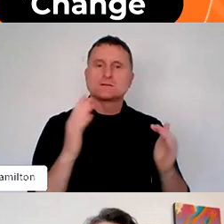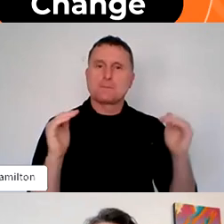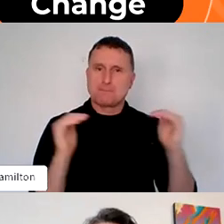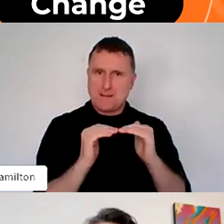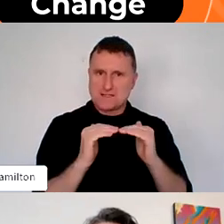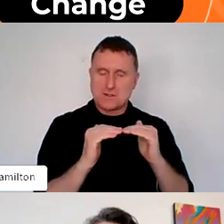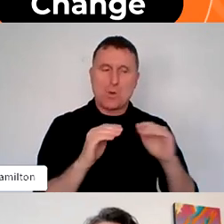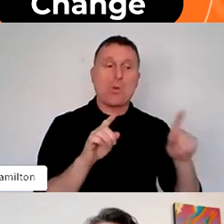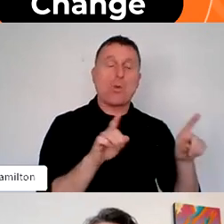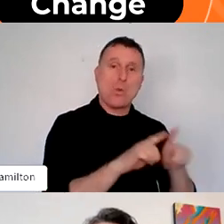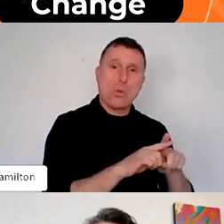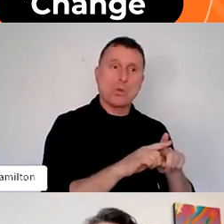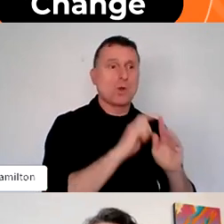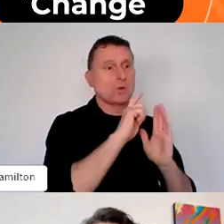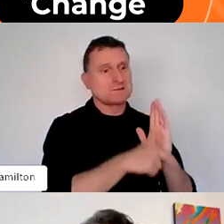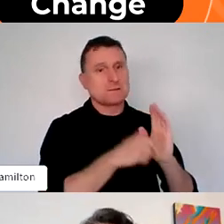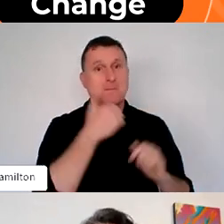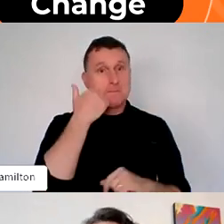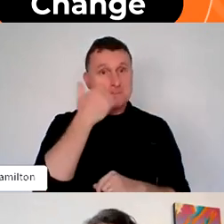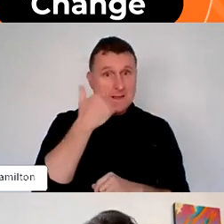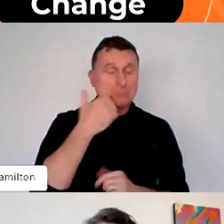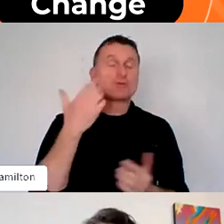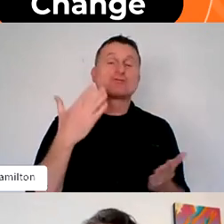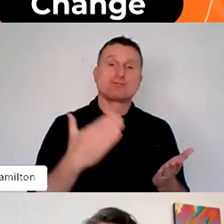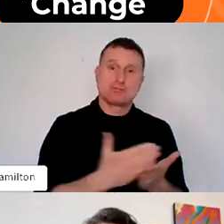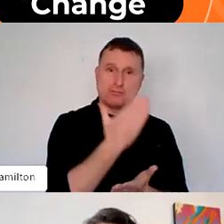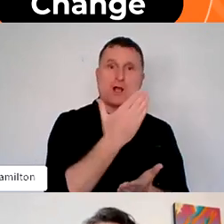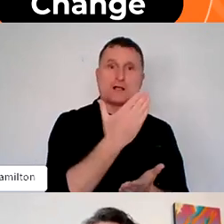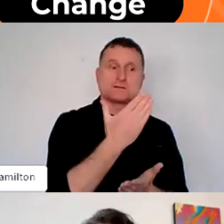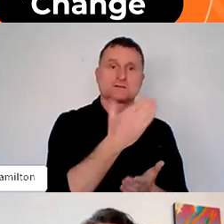these spaces, their rights under Te Tiriti o Waitangi need to be